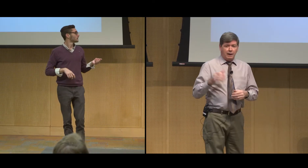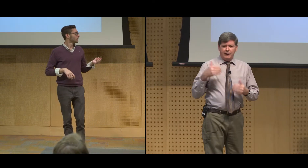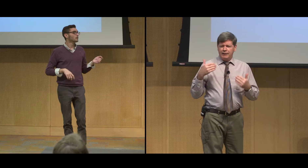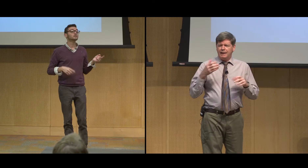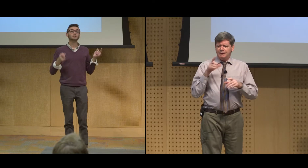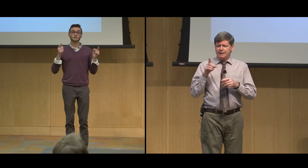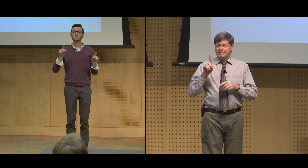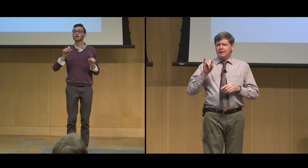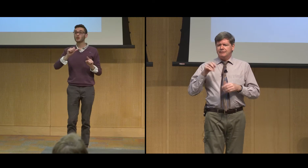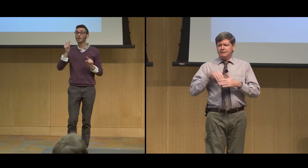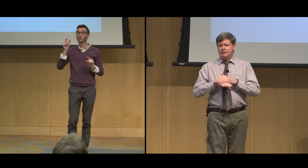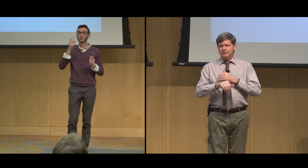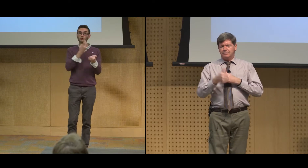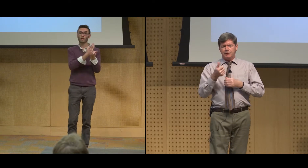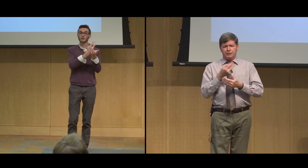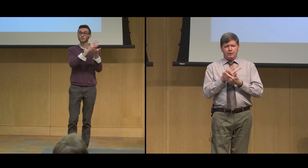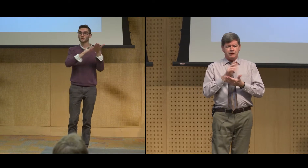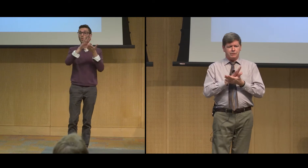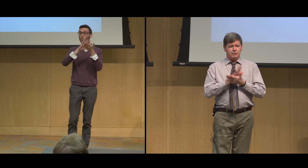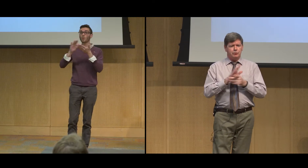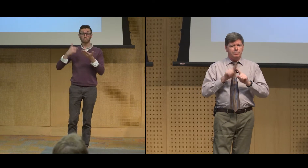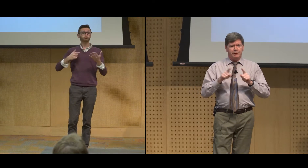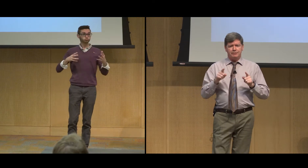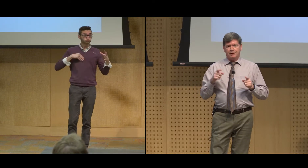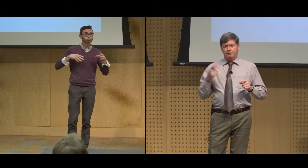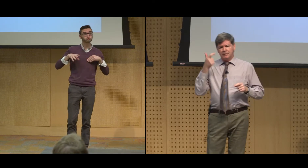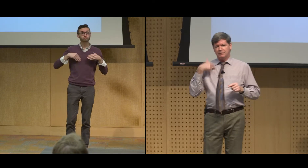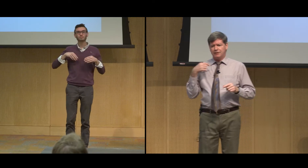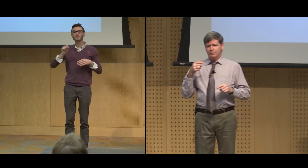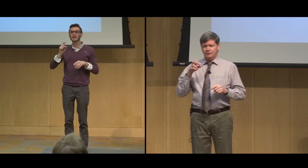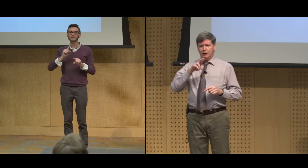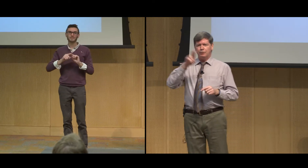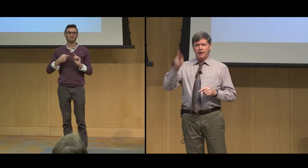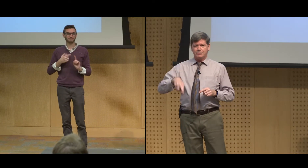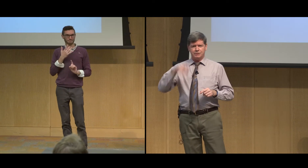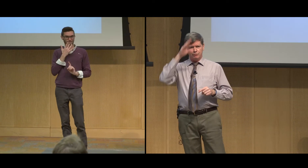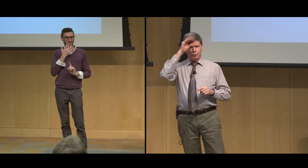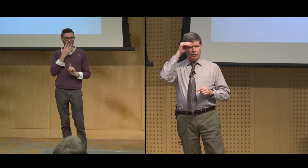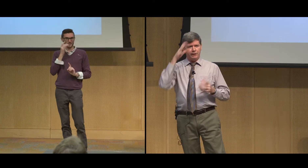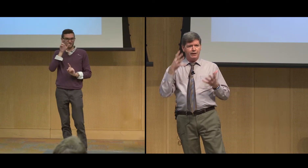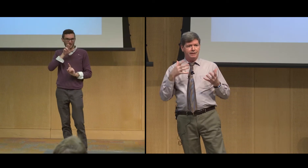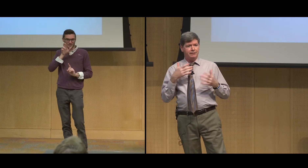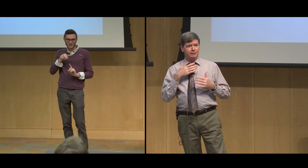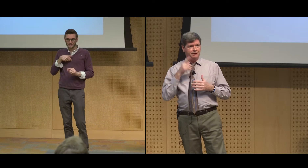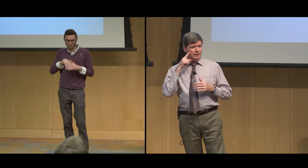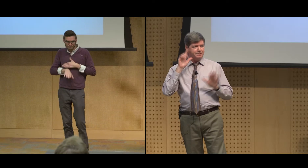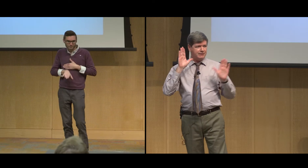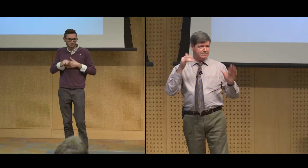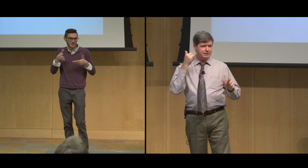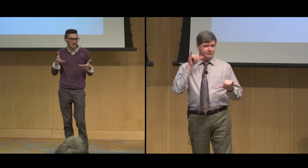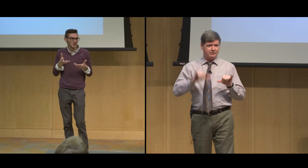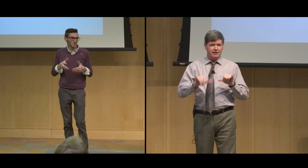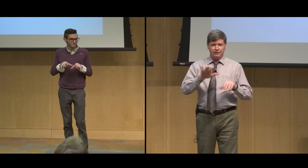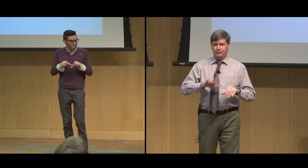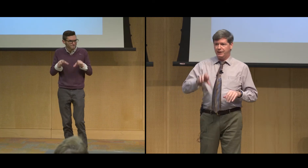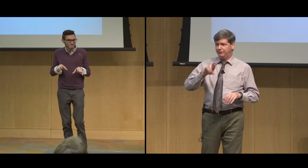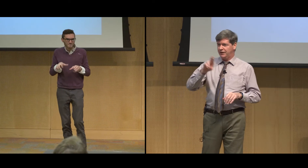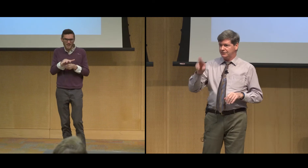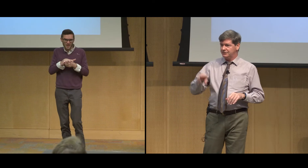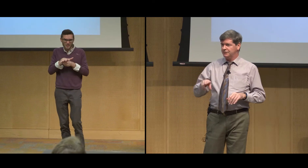Uh, and I did get into some other graduate school, but because I was a Rochester boy, I thought the idea of staying around Rochester